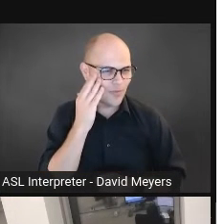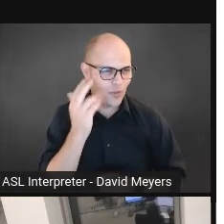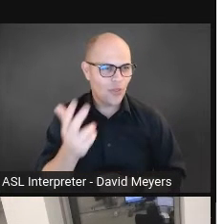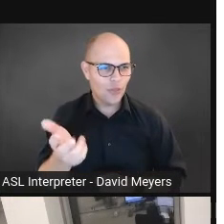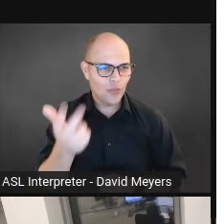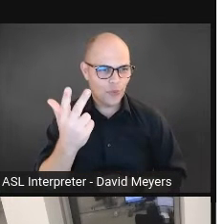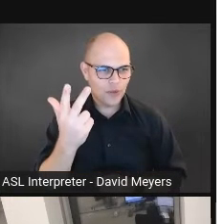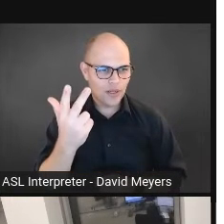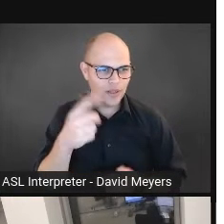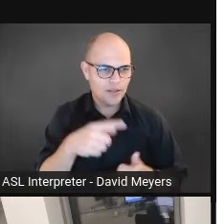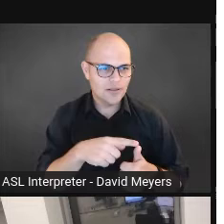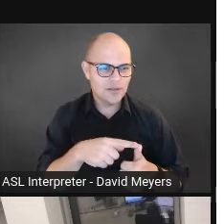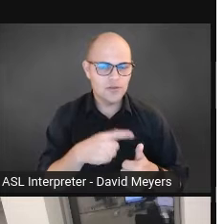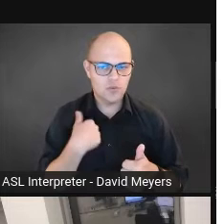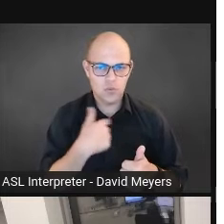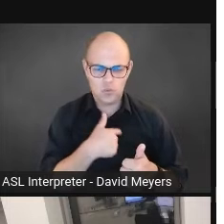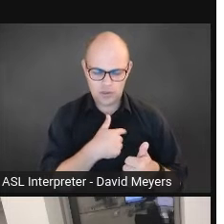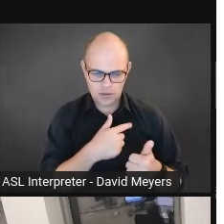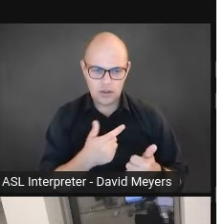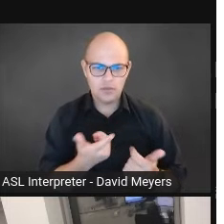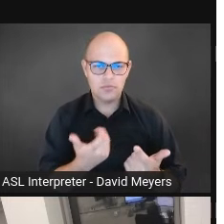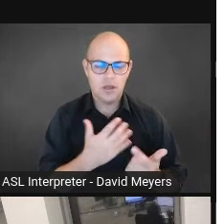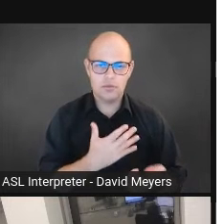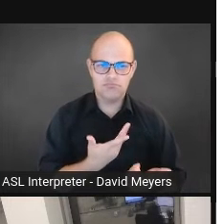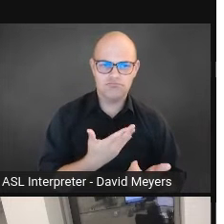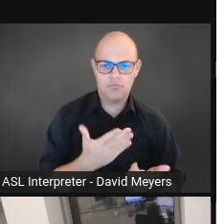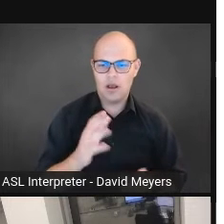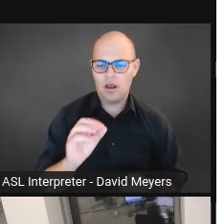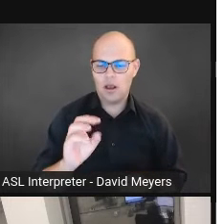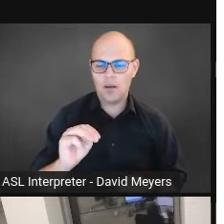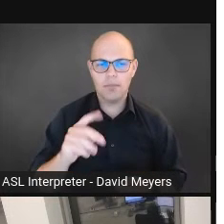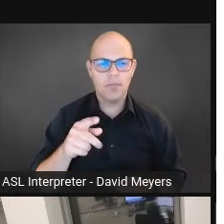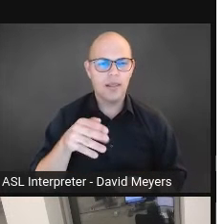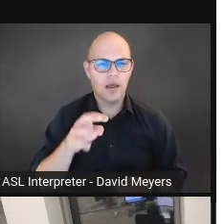We distinguish three compliance levels within the WCAG 2.